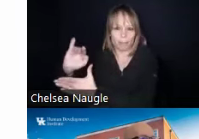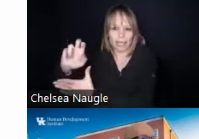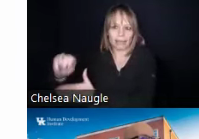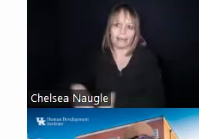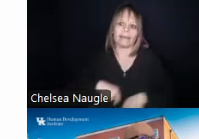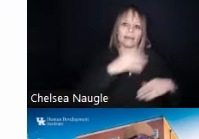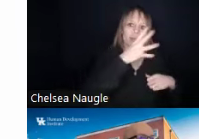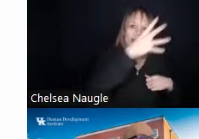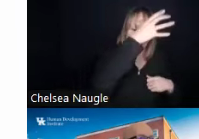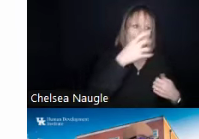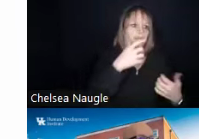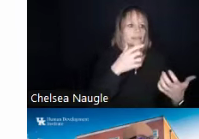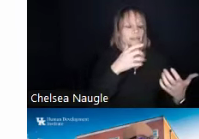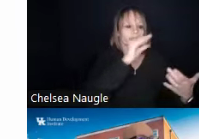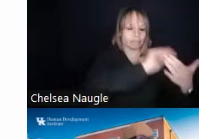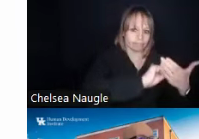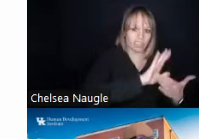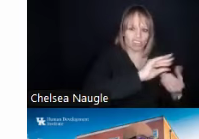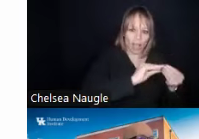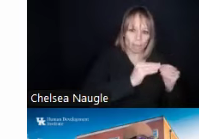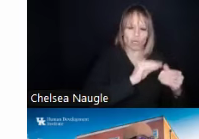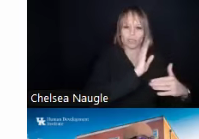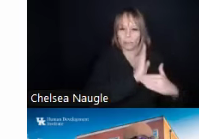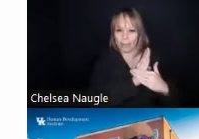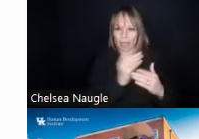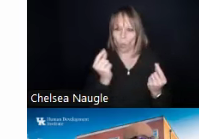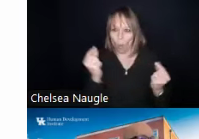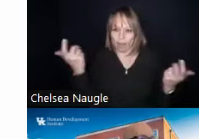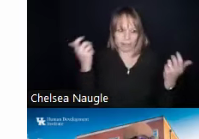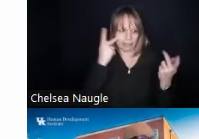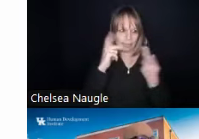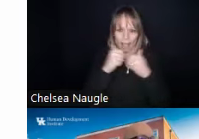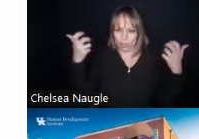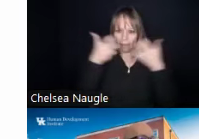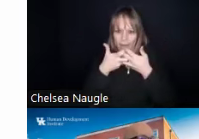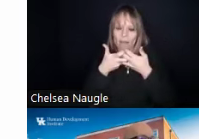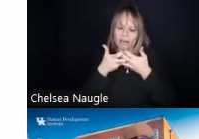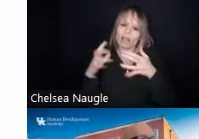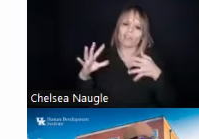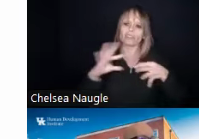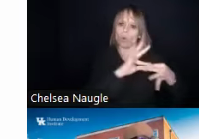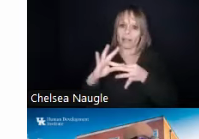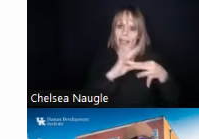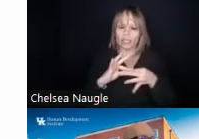you know how they match up with each other. And so you can see they're highly correlated. Um but they're also significantly different too. So on